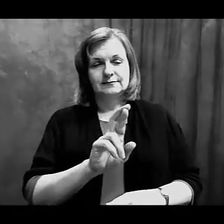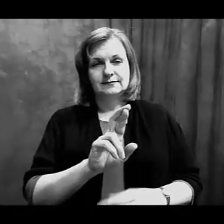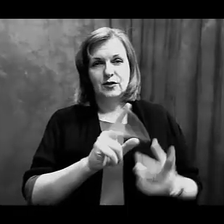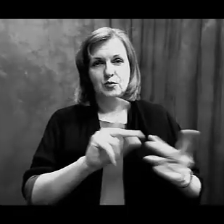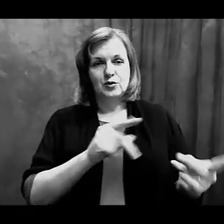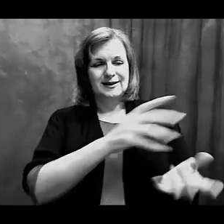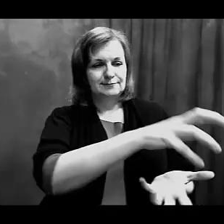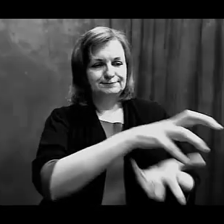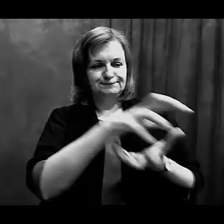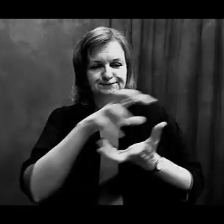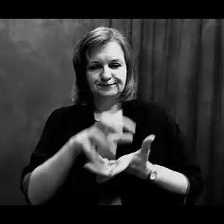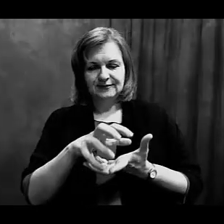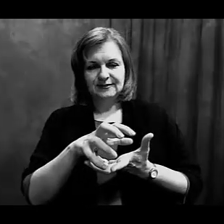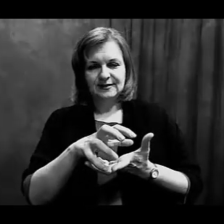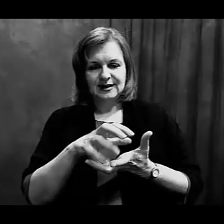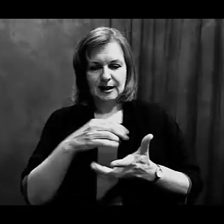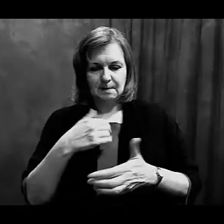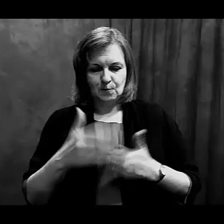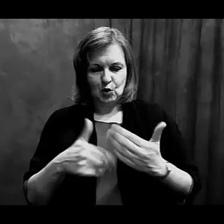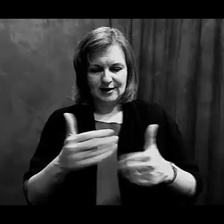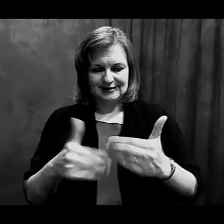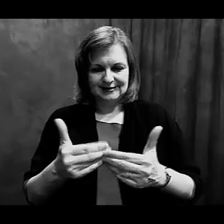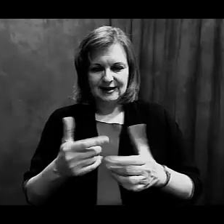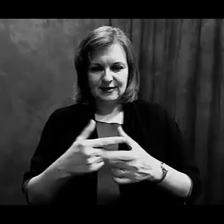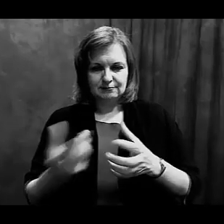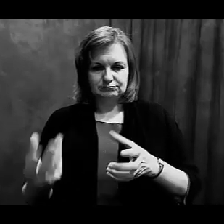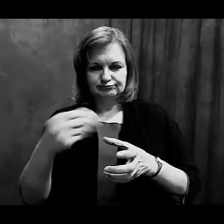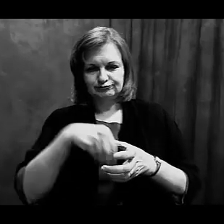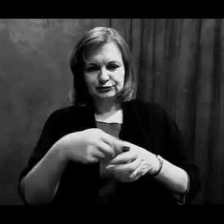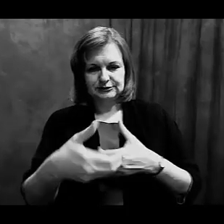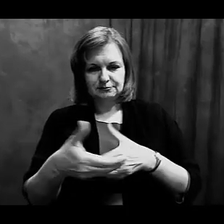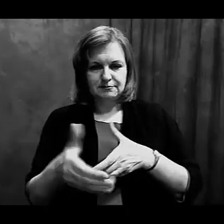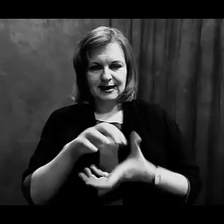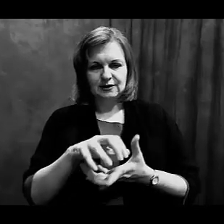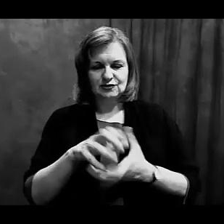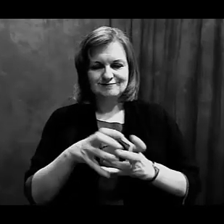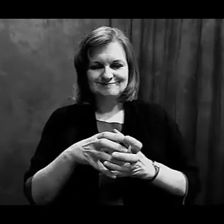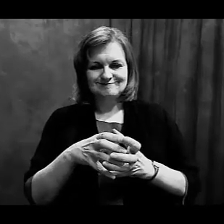the Golgi picks them up and processes them in some sort of way and packages them